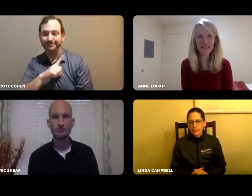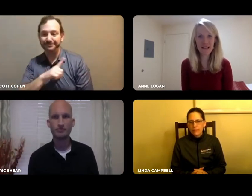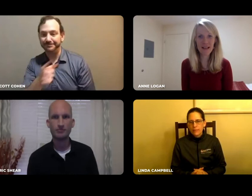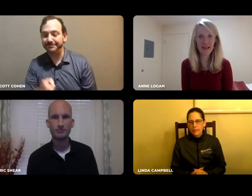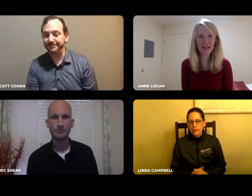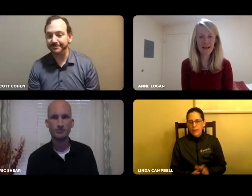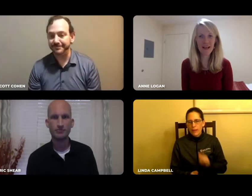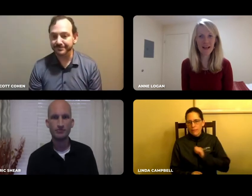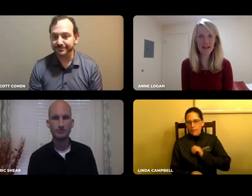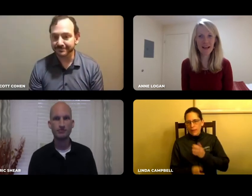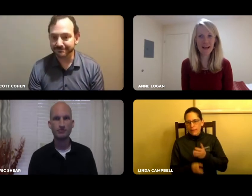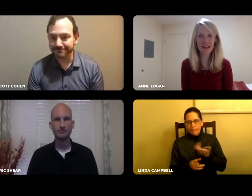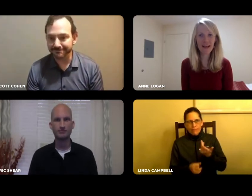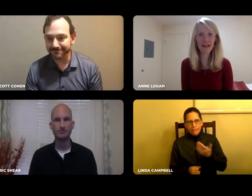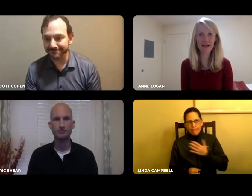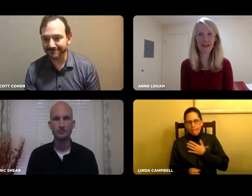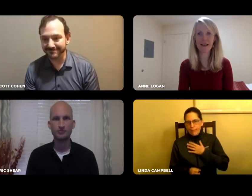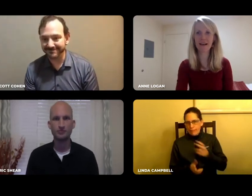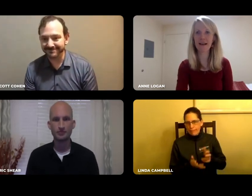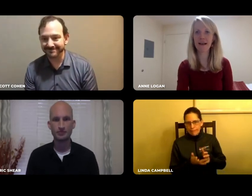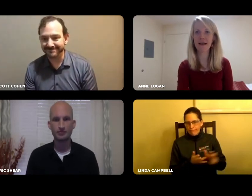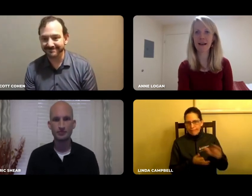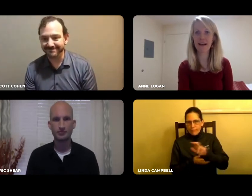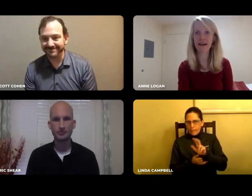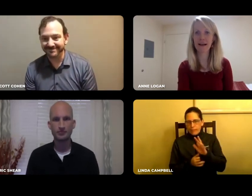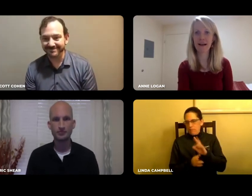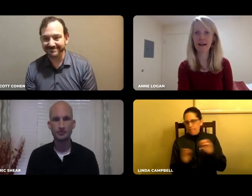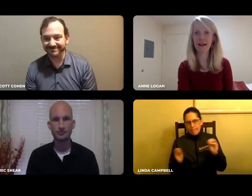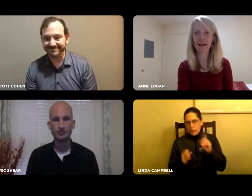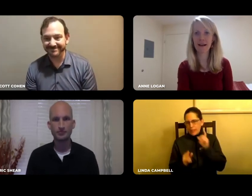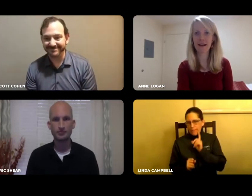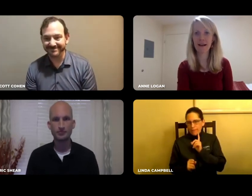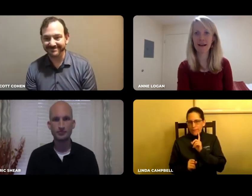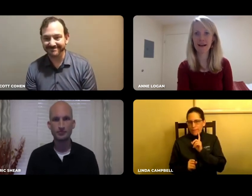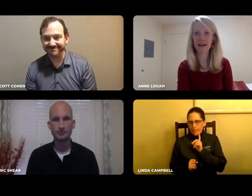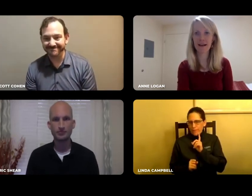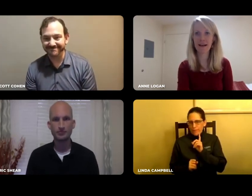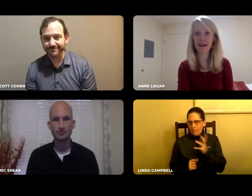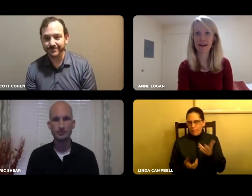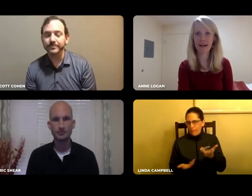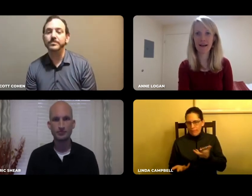In my field, there are no other deaf people